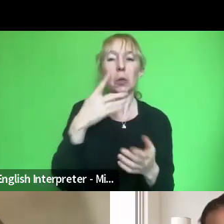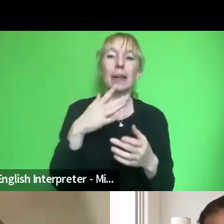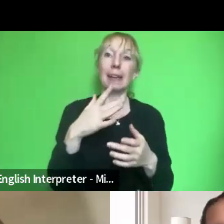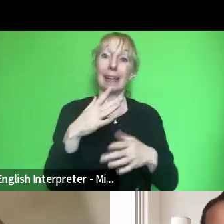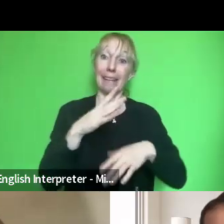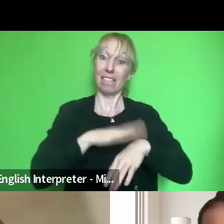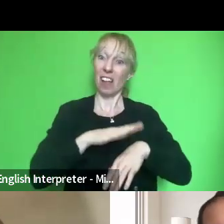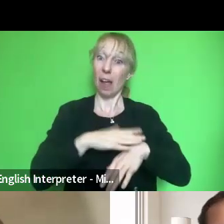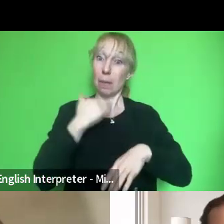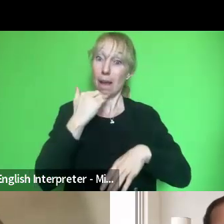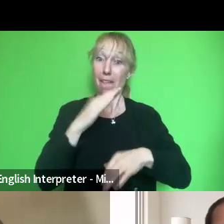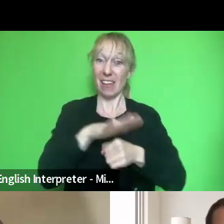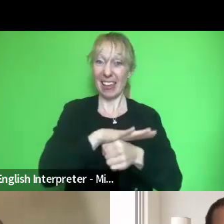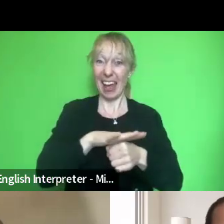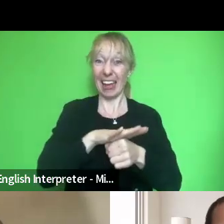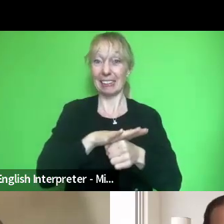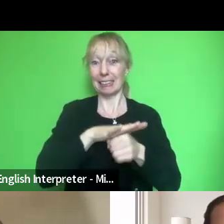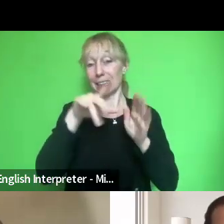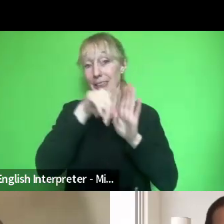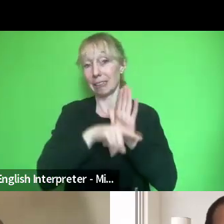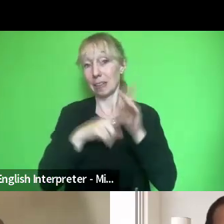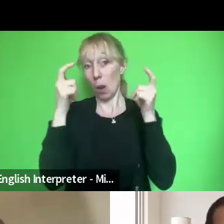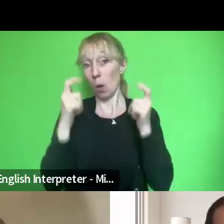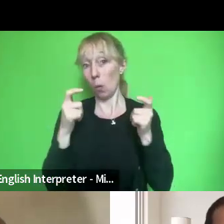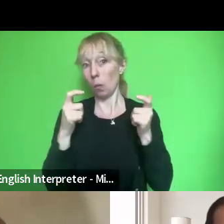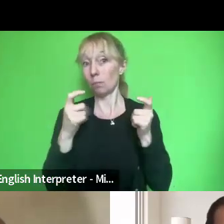because they're all useful bits and pieces to, to know.